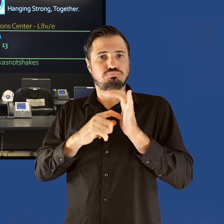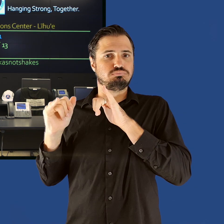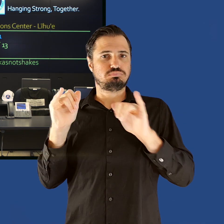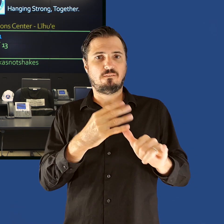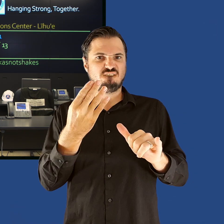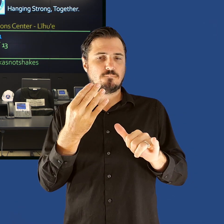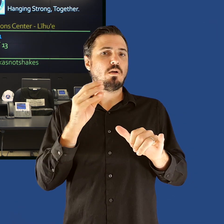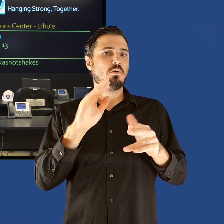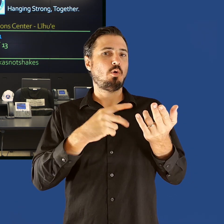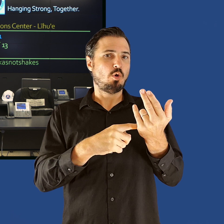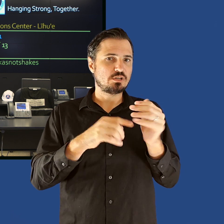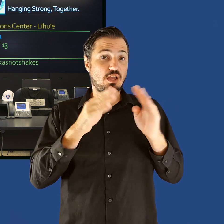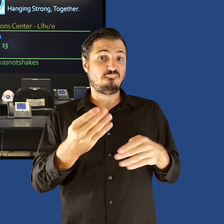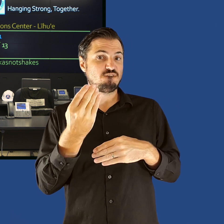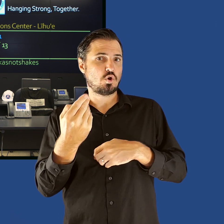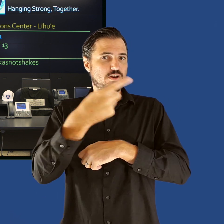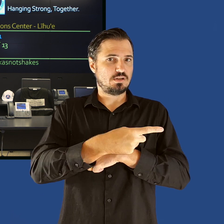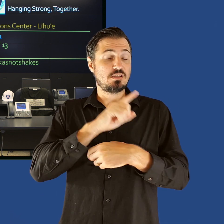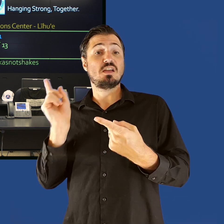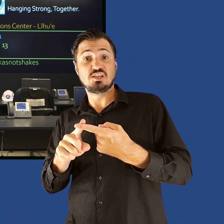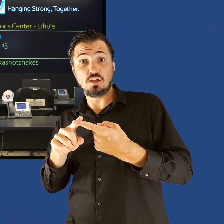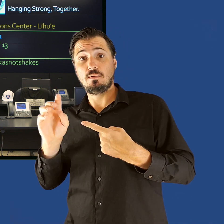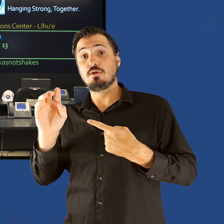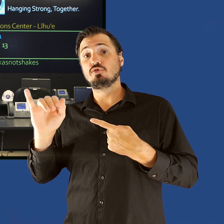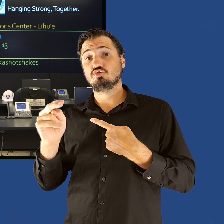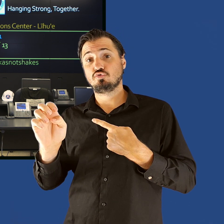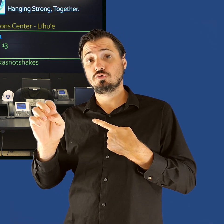This Emergency Rule has also been signed and approved by the Governor.